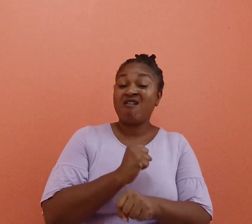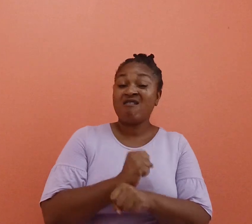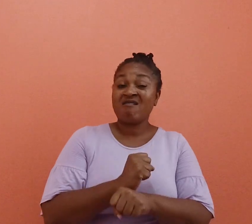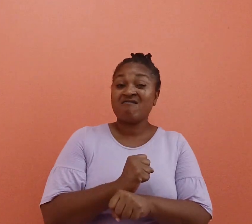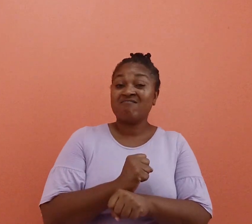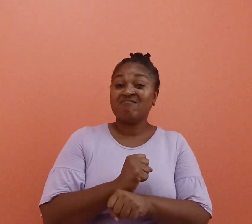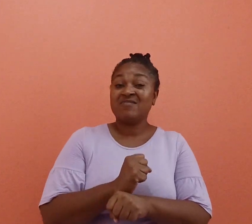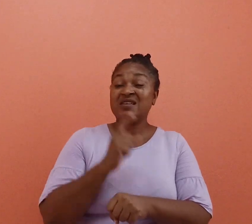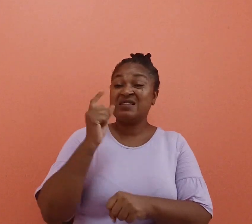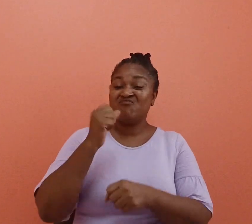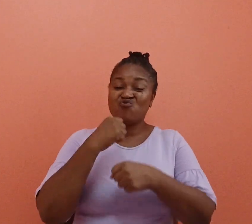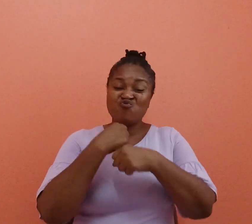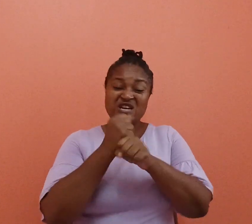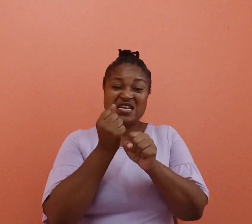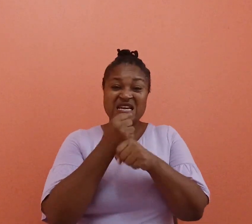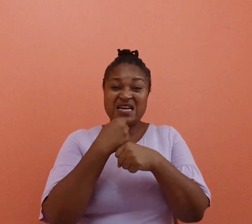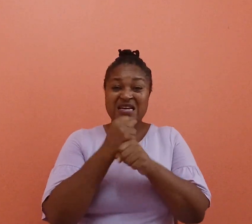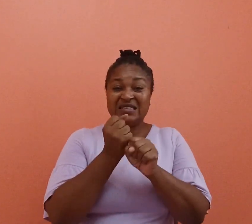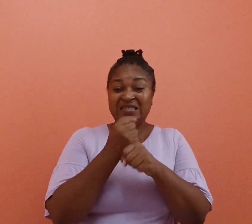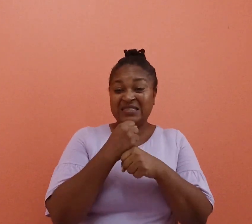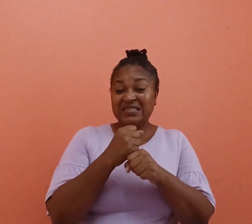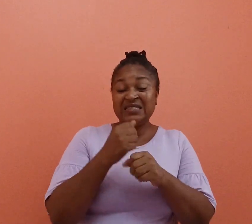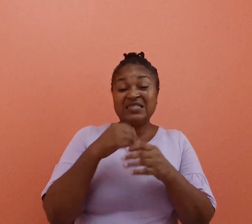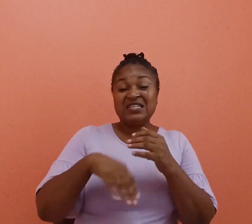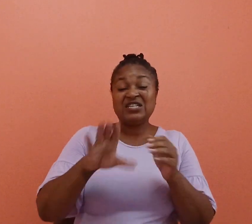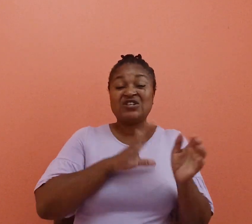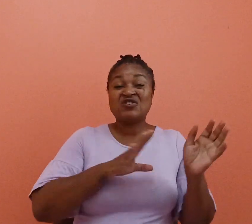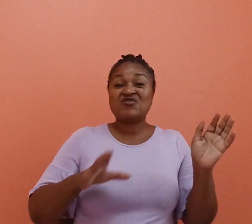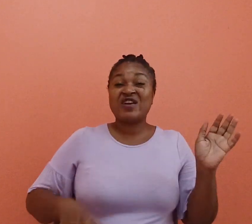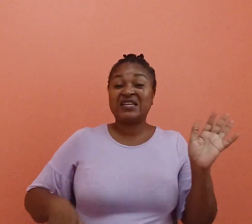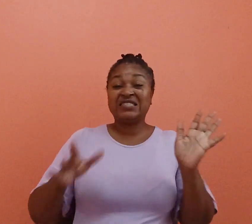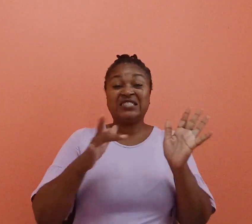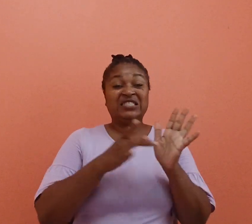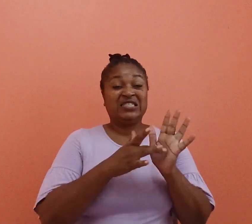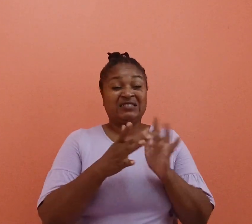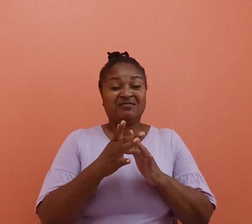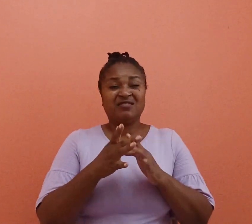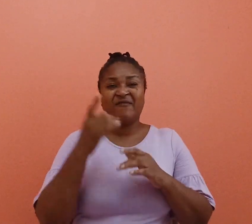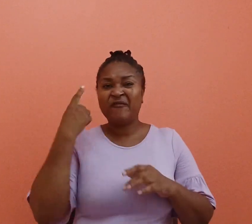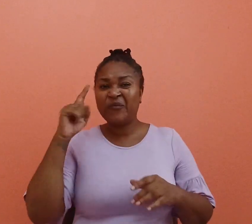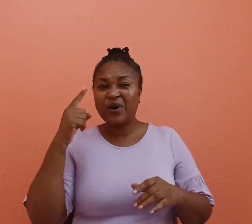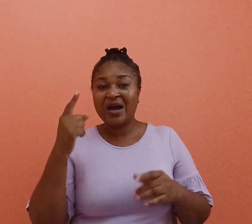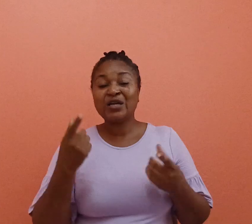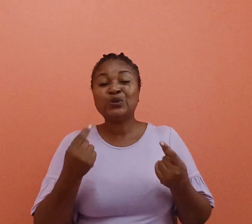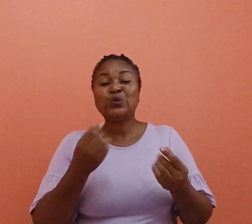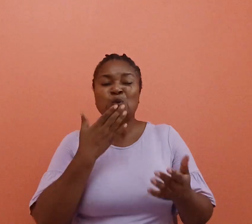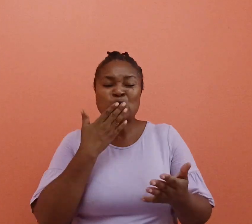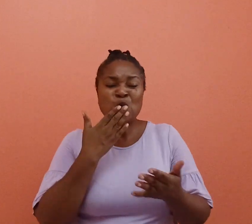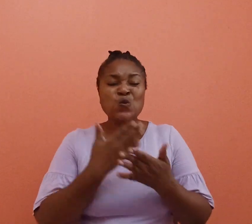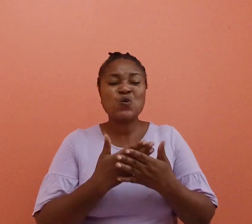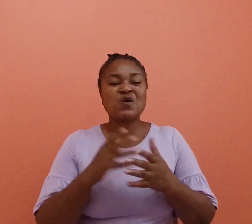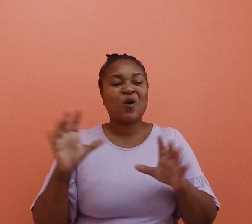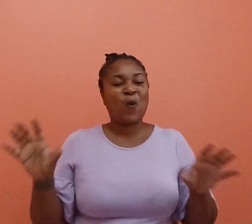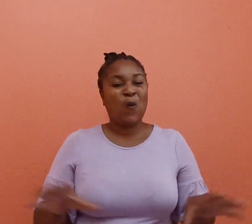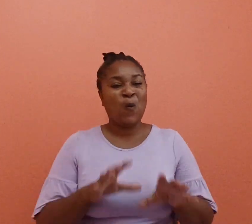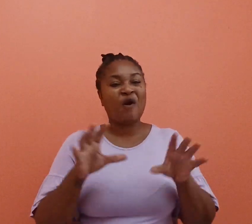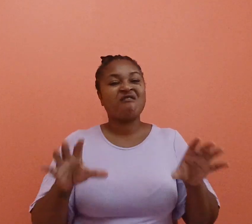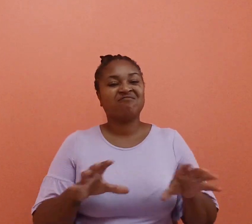created in Christ Jesus to do good works,